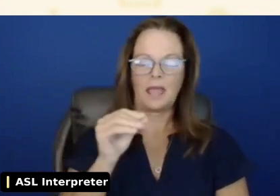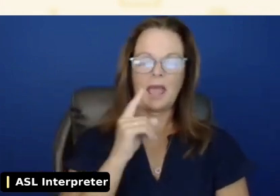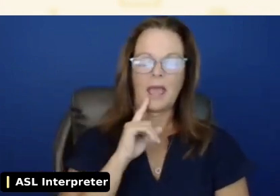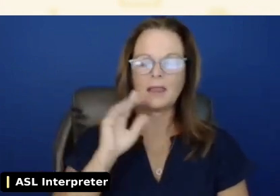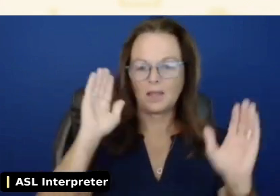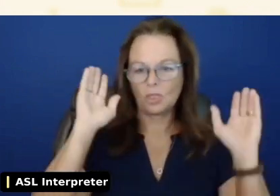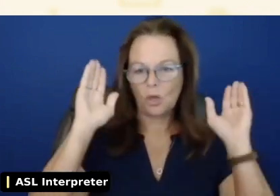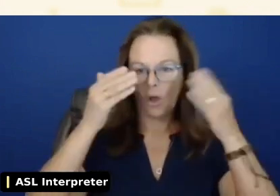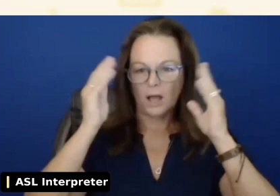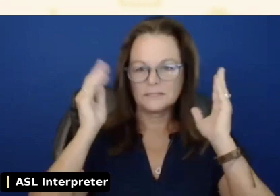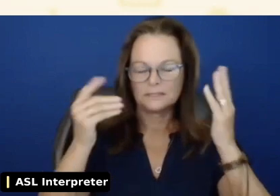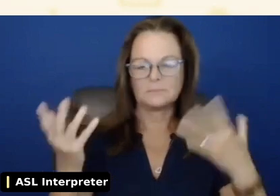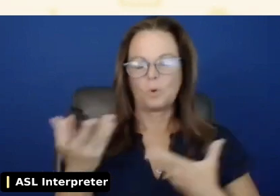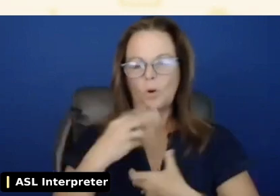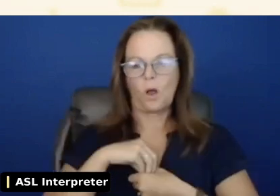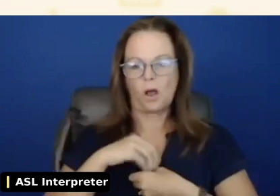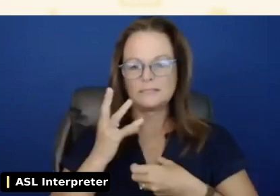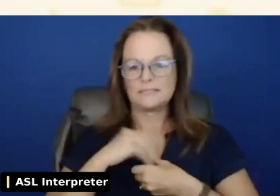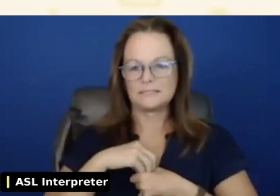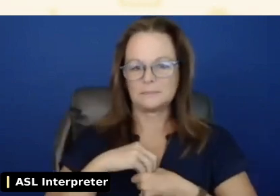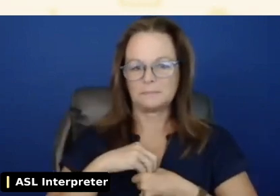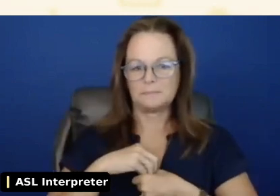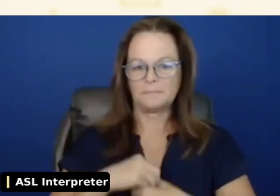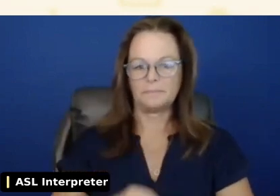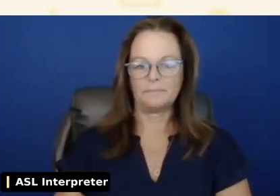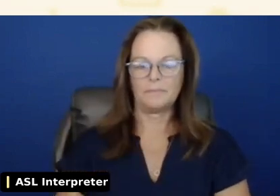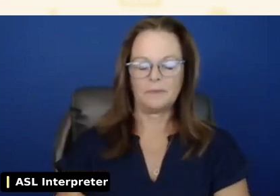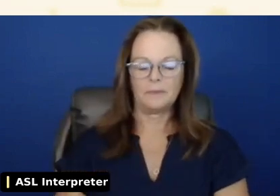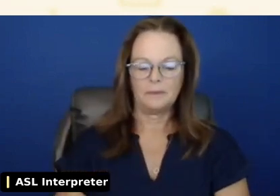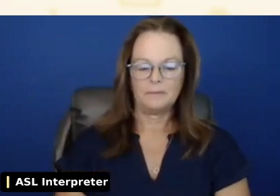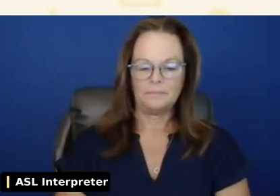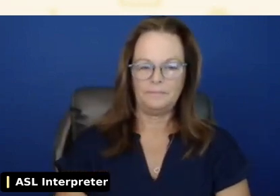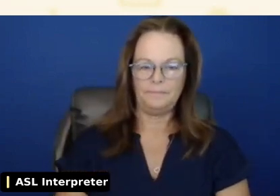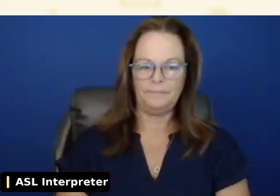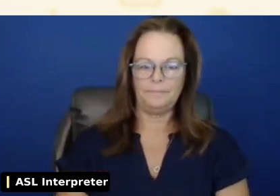Each of these conditions, even though invisible as profound,